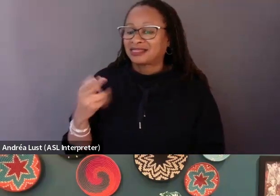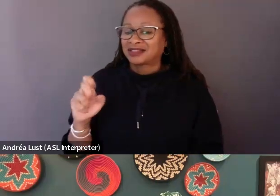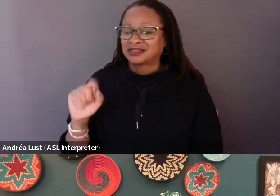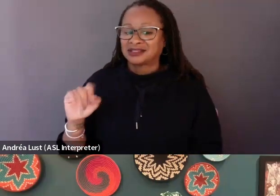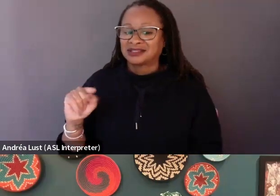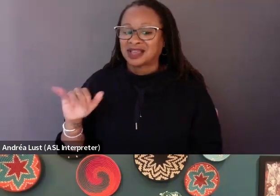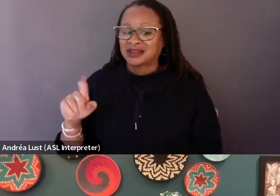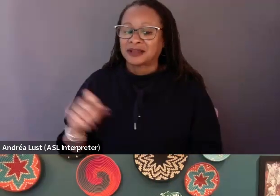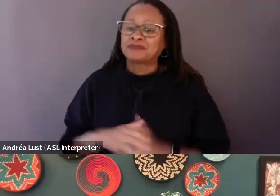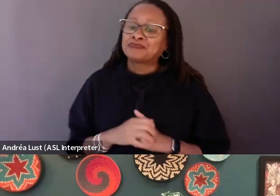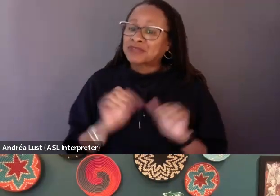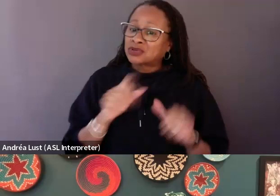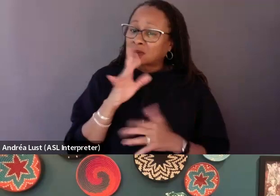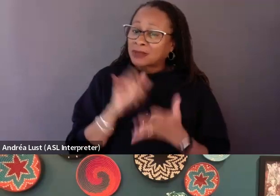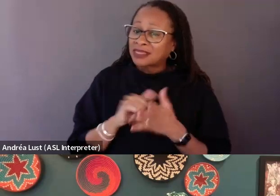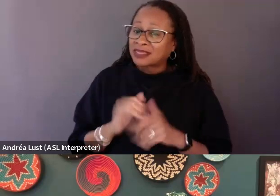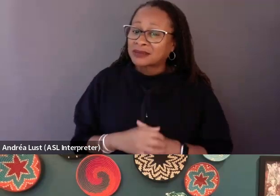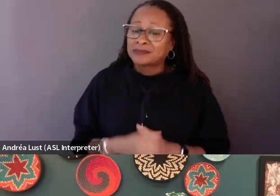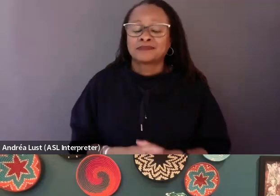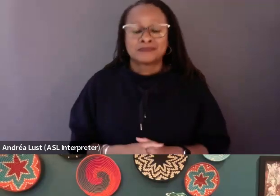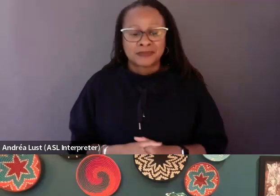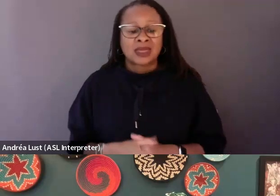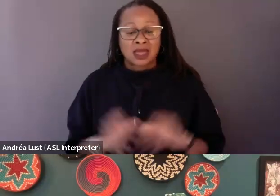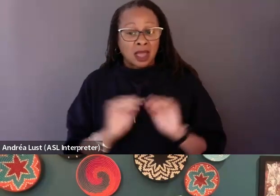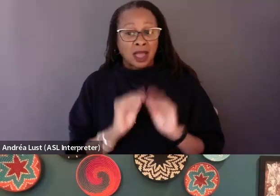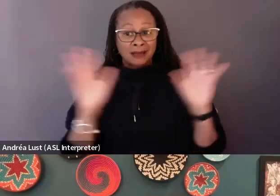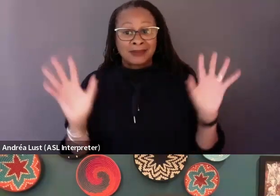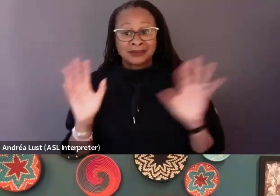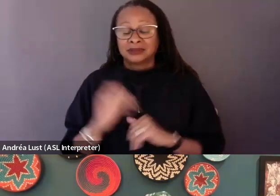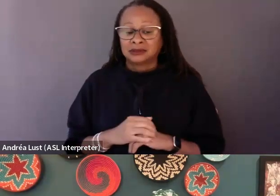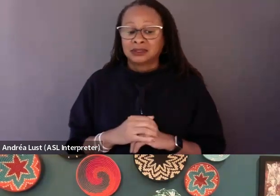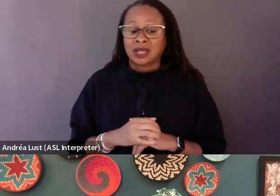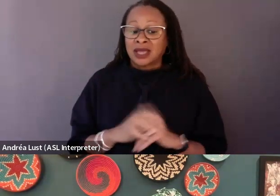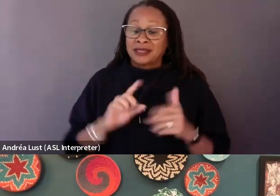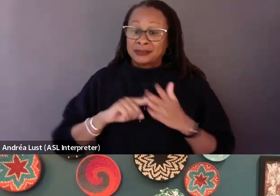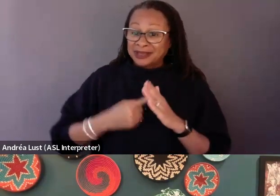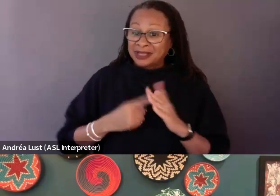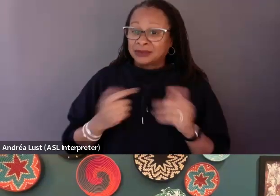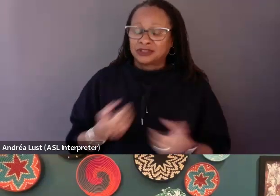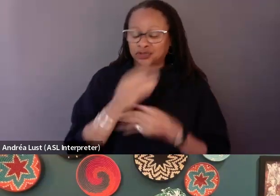So Matt, I think from very beginning, the idea was to tell this story in a way and form